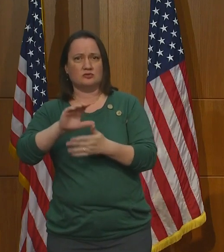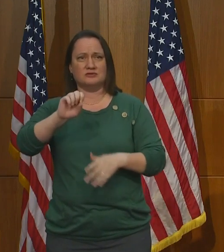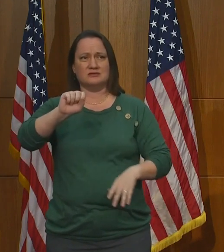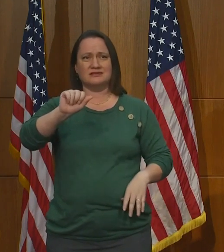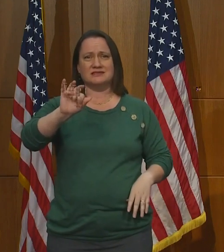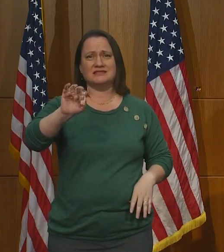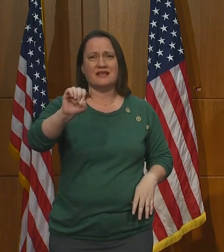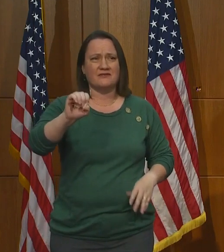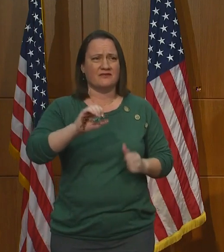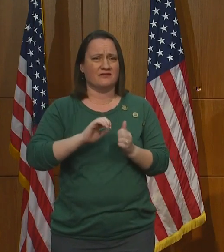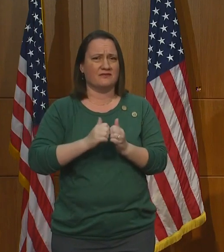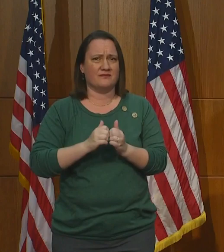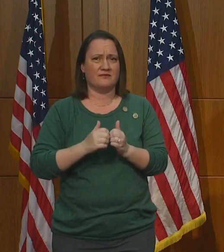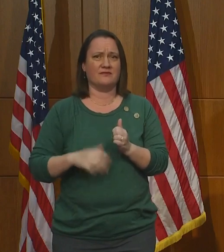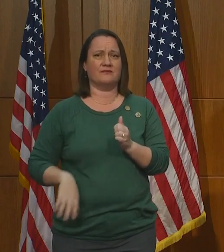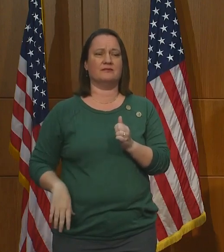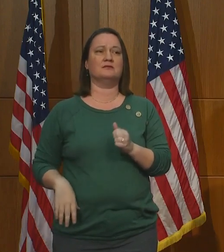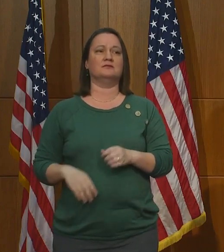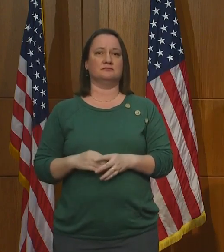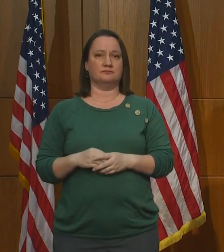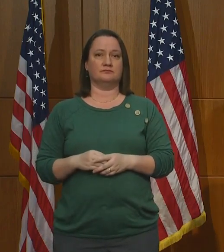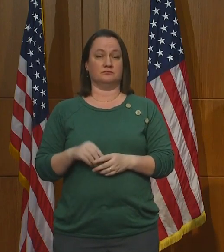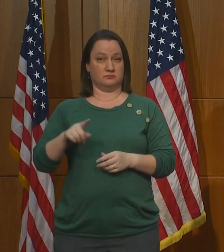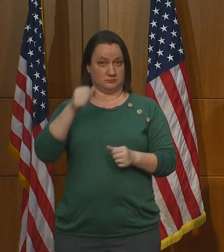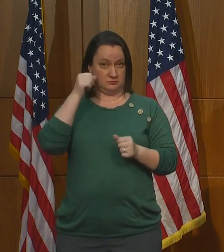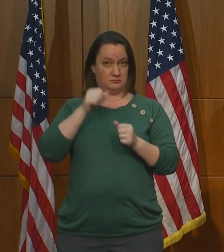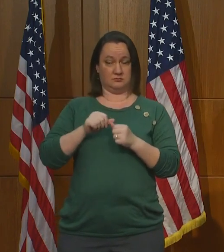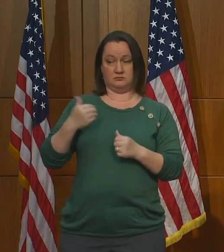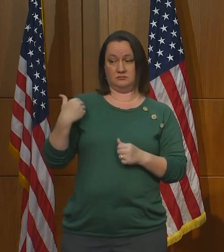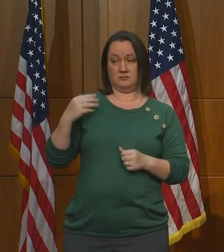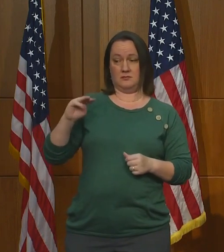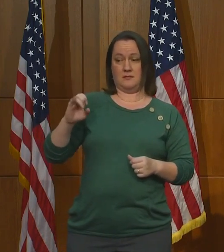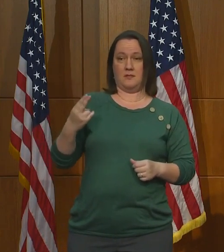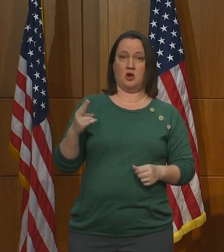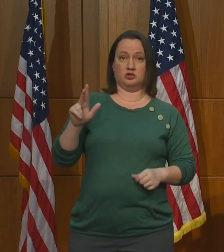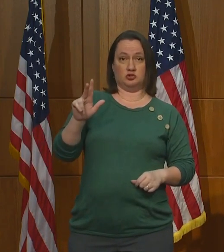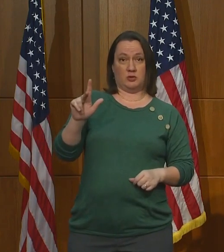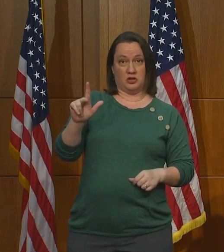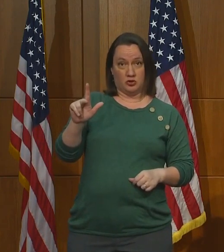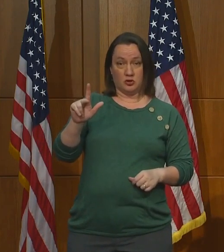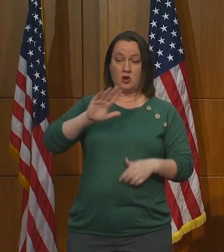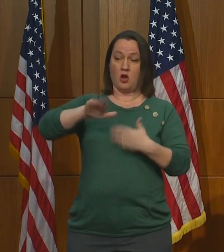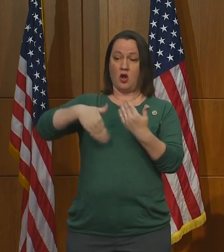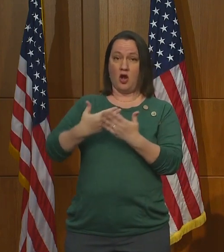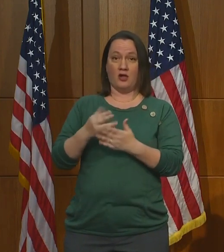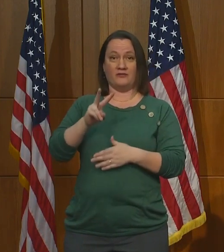HOW TO SAFELY RETURN CHILDREN TO OUR CLASSROOMS. AS YOU